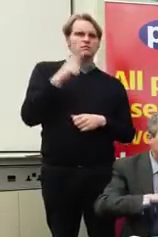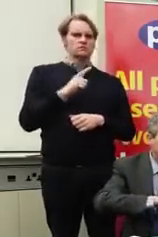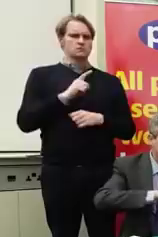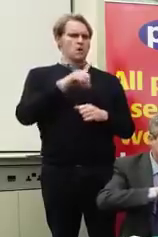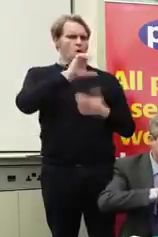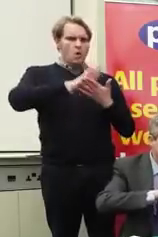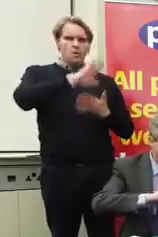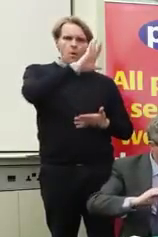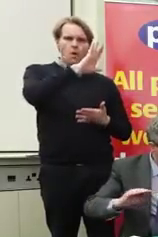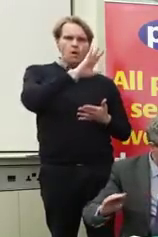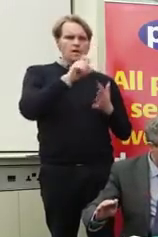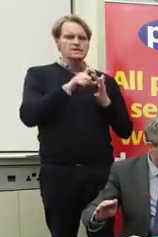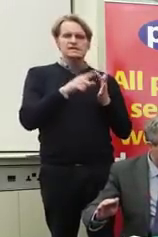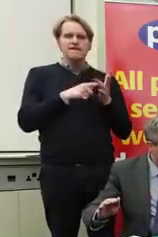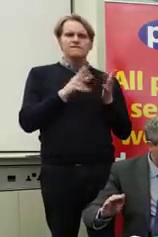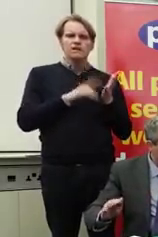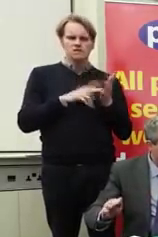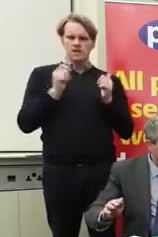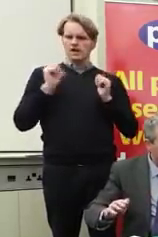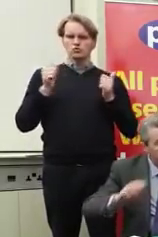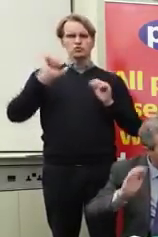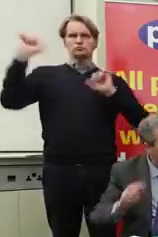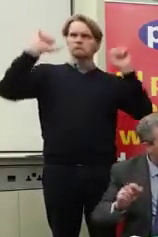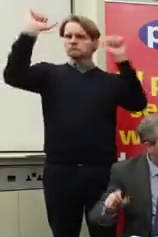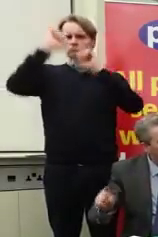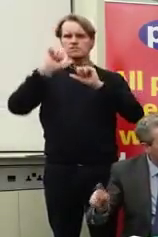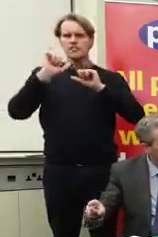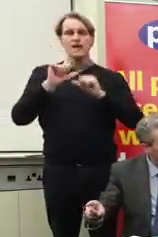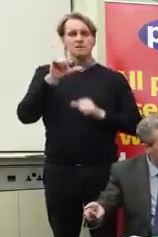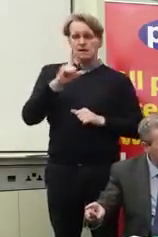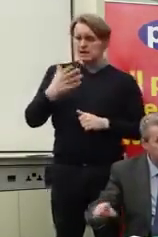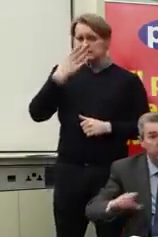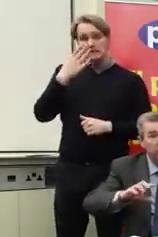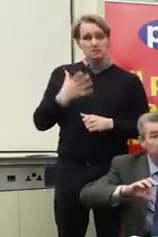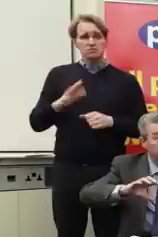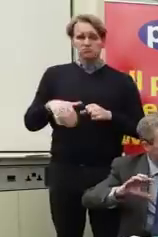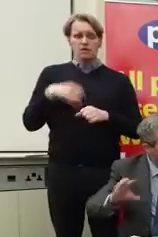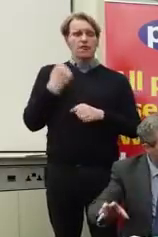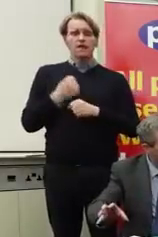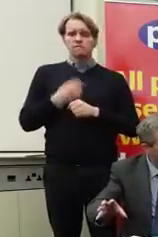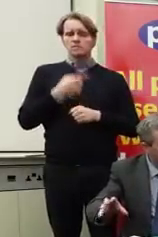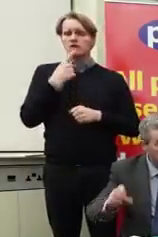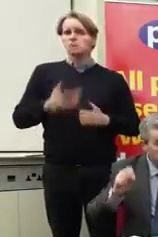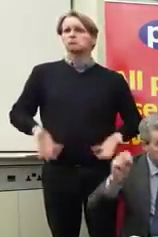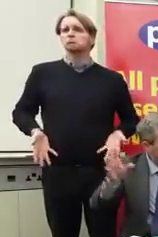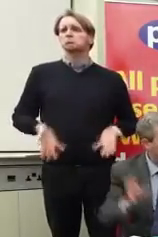this government is breaking that consensus and it is saying we don't care about local communities, we don't care about public services, we are shutting